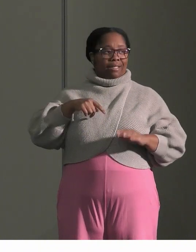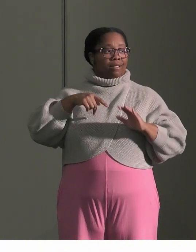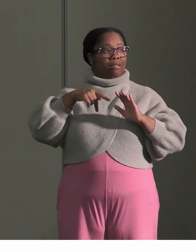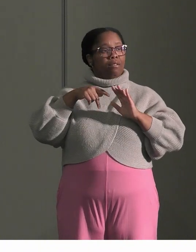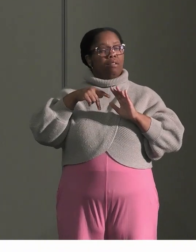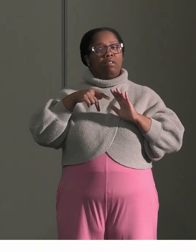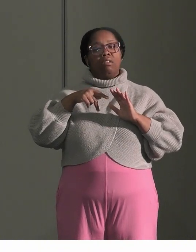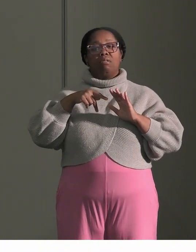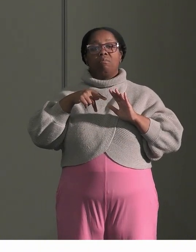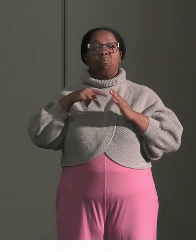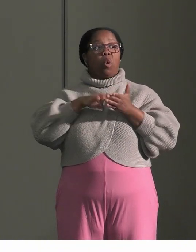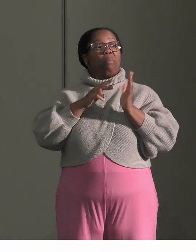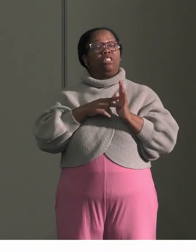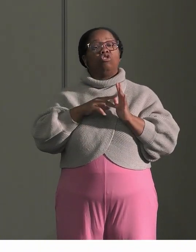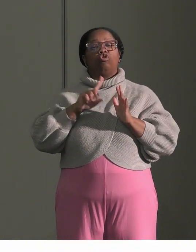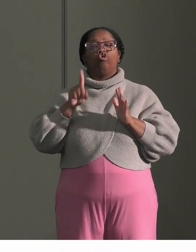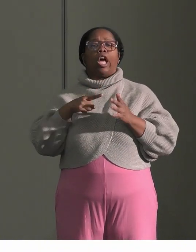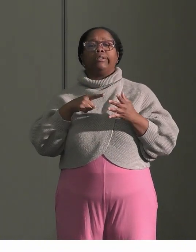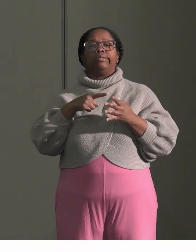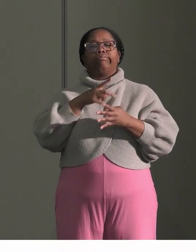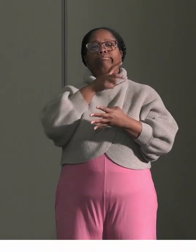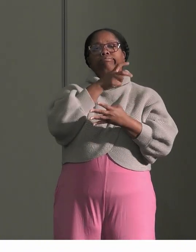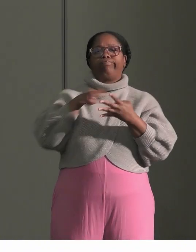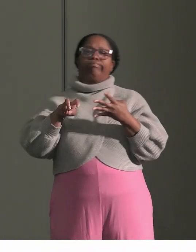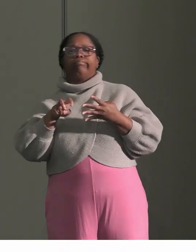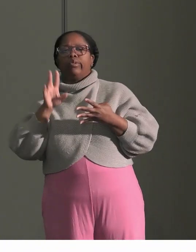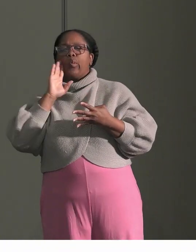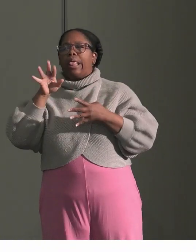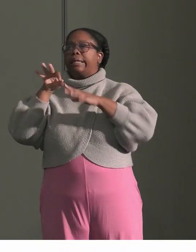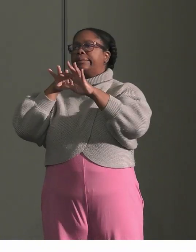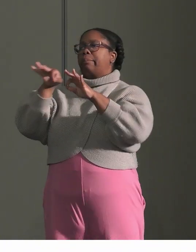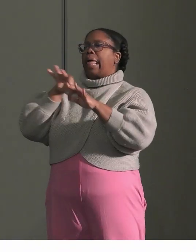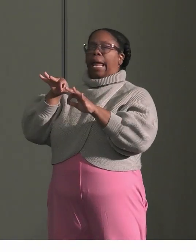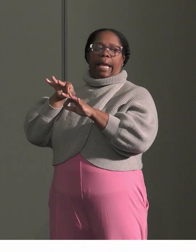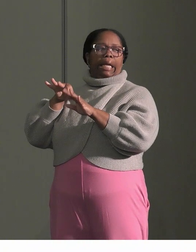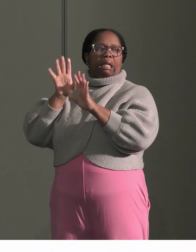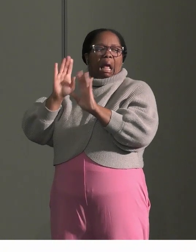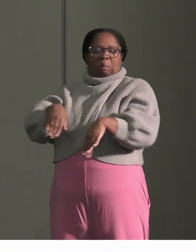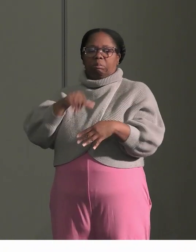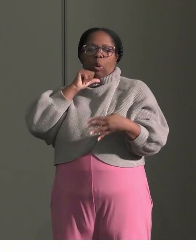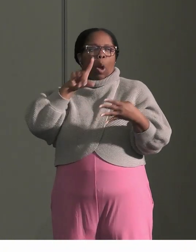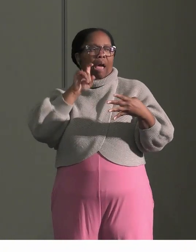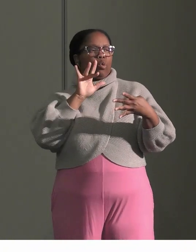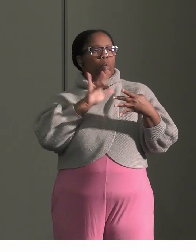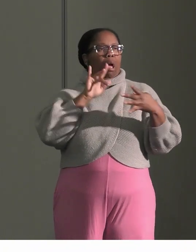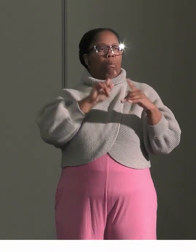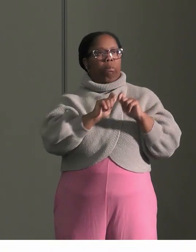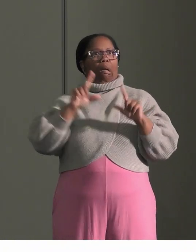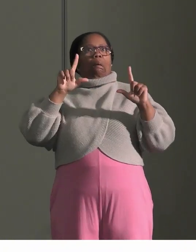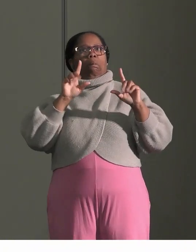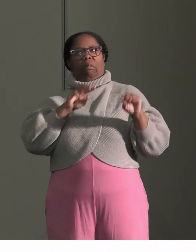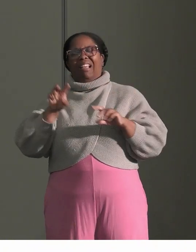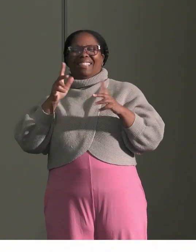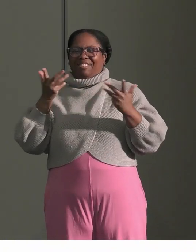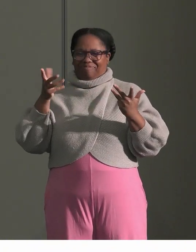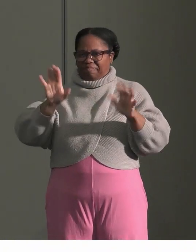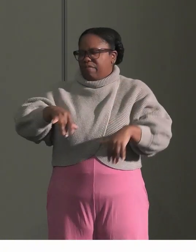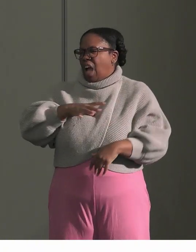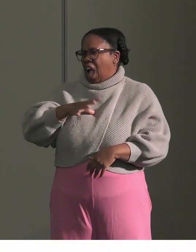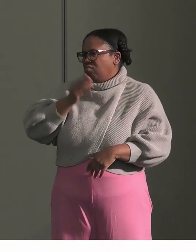move folks into that field verbally and tell them this is to come in the future. It will get fixed